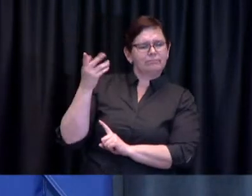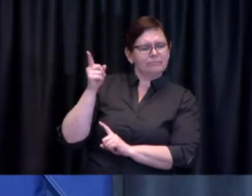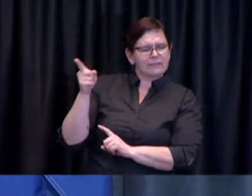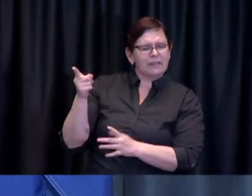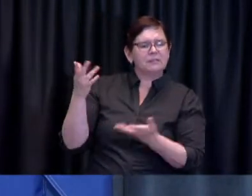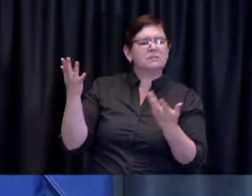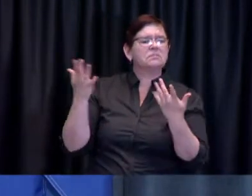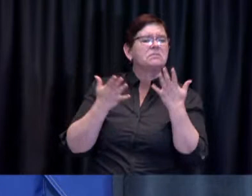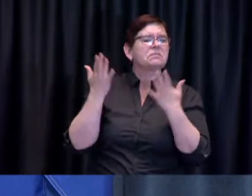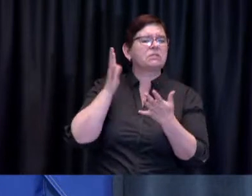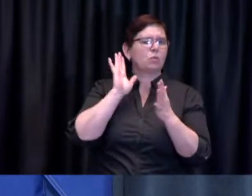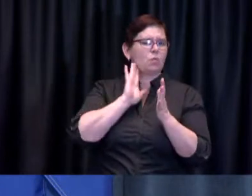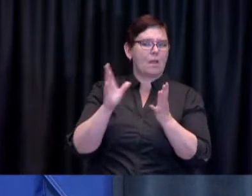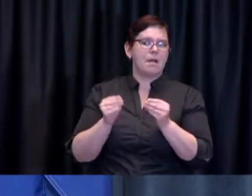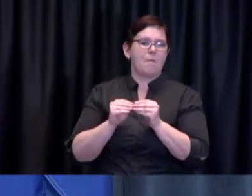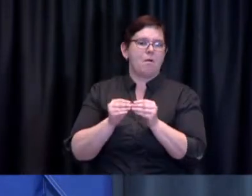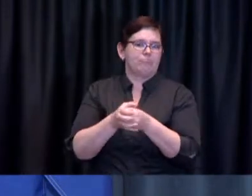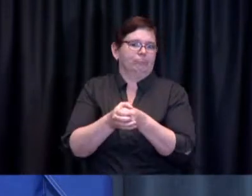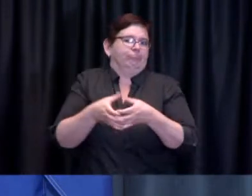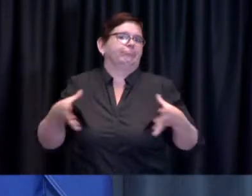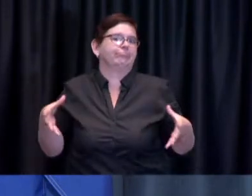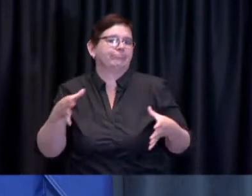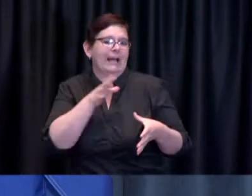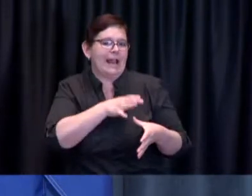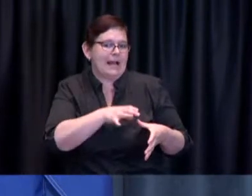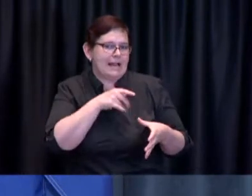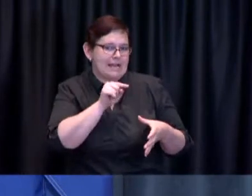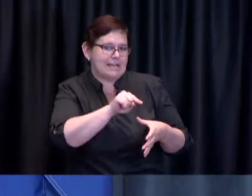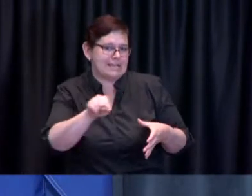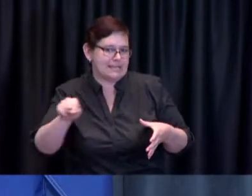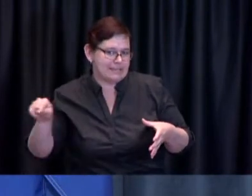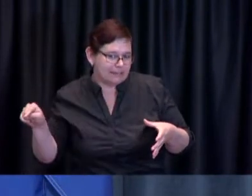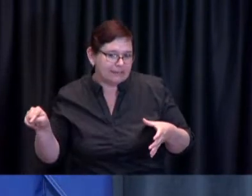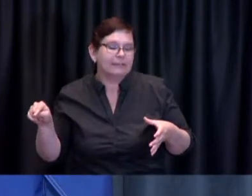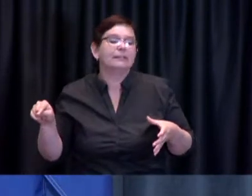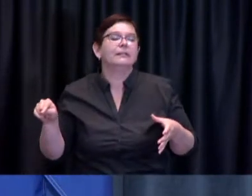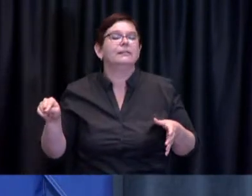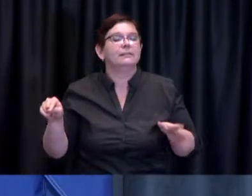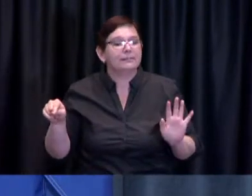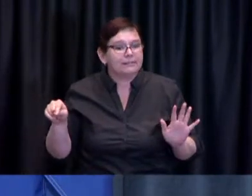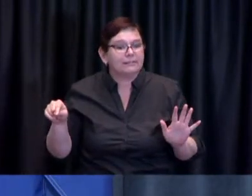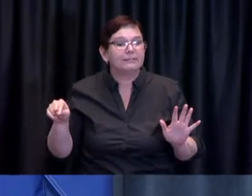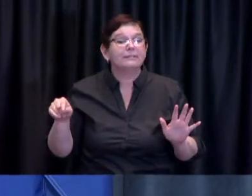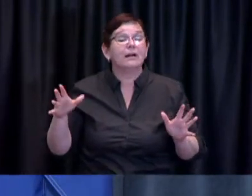operations this weekend and and then again to add a significant number of additional appointments